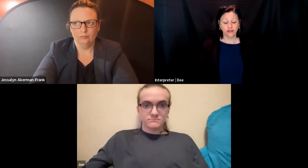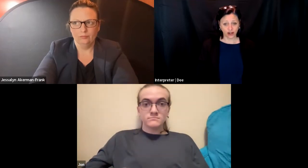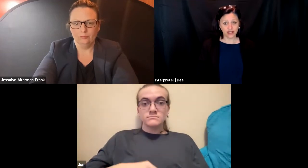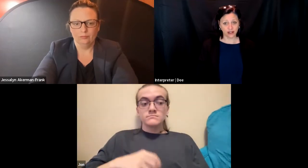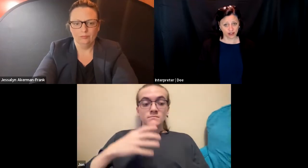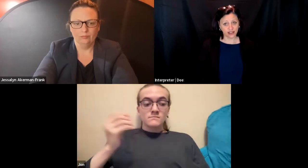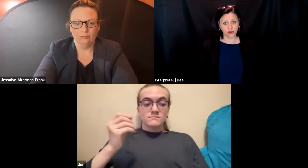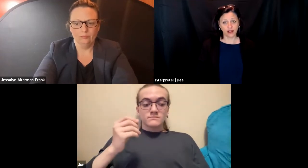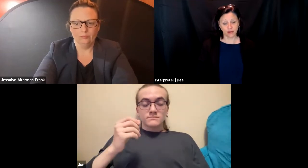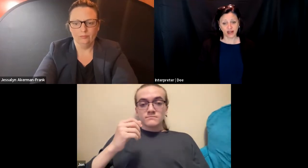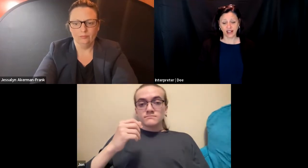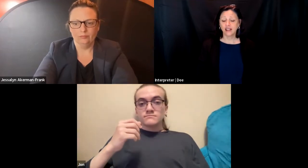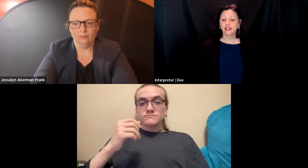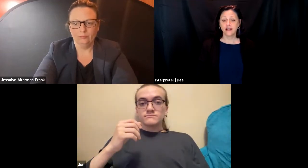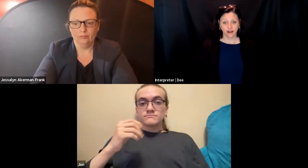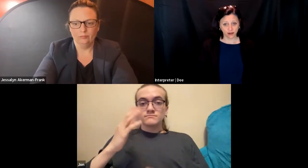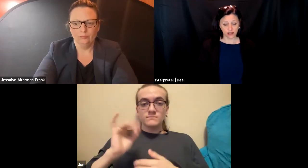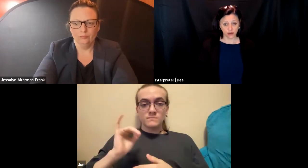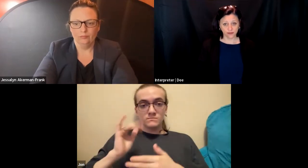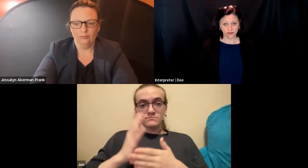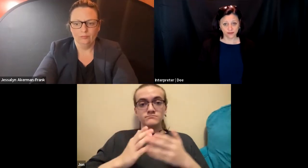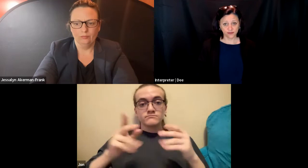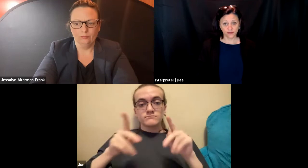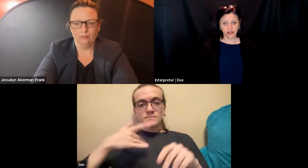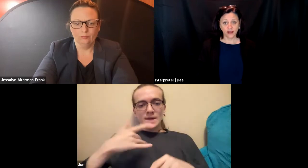Some people can still hear some and some people can still see some. Again, it's very different with everybody.